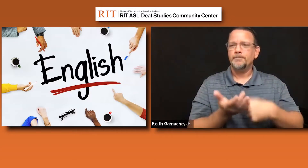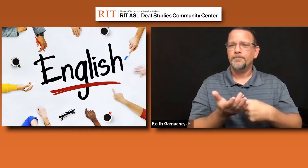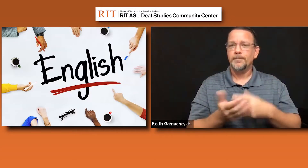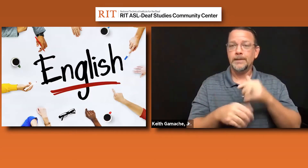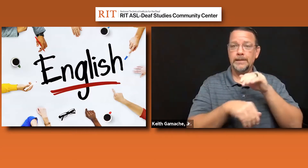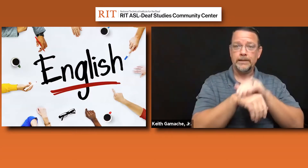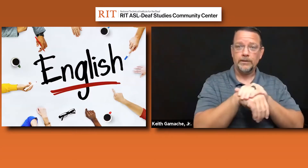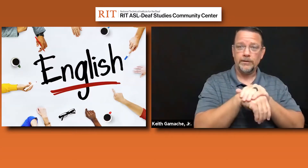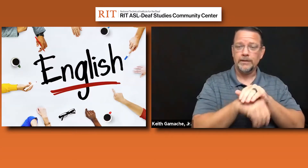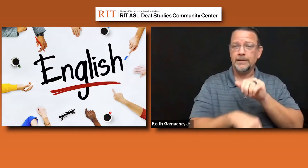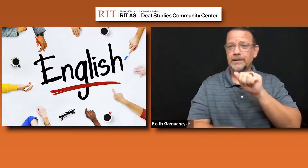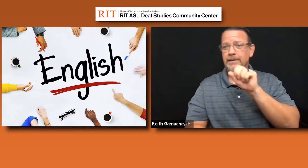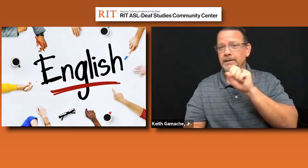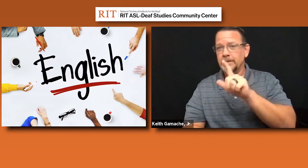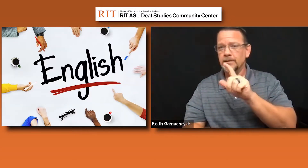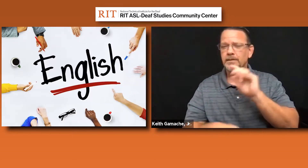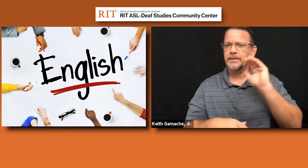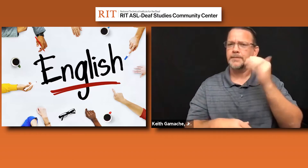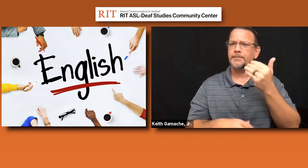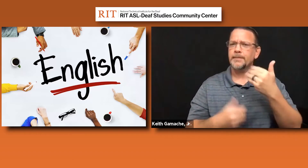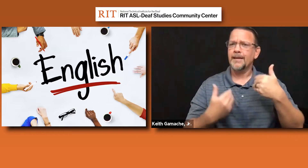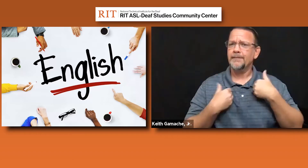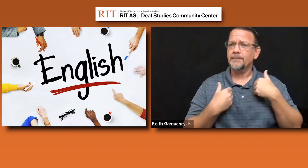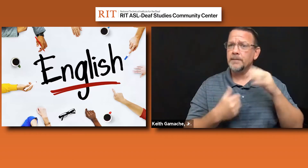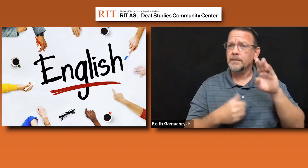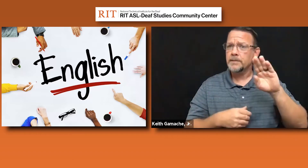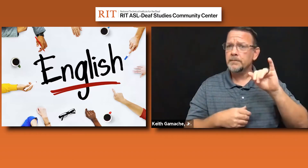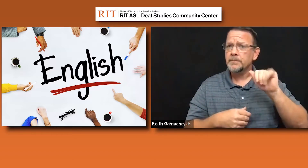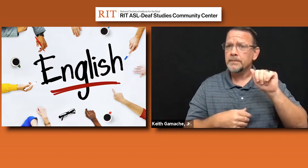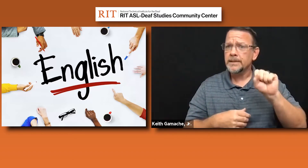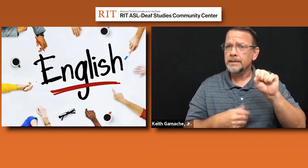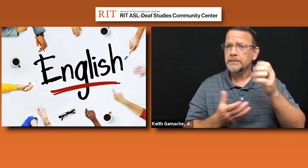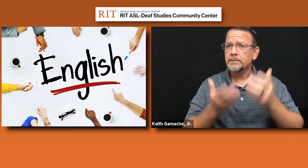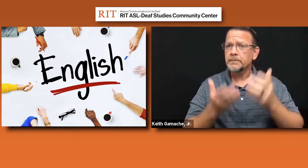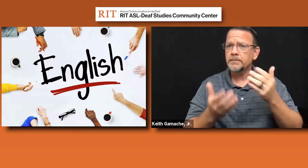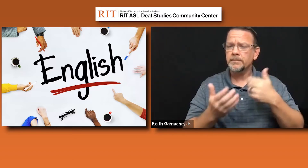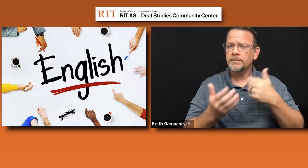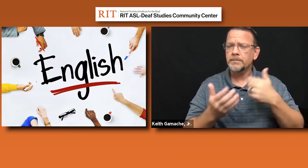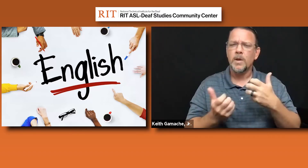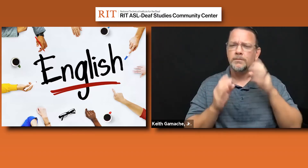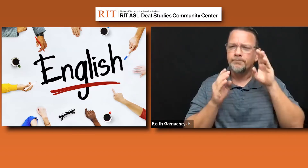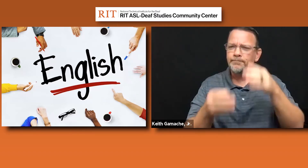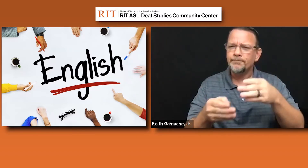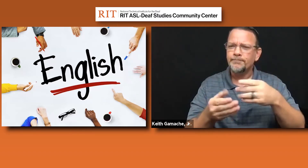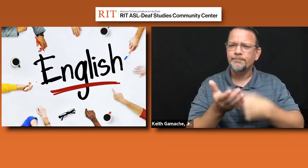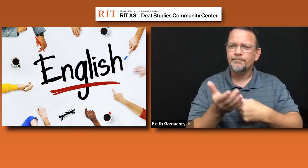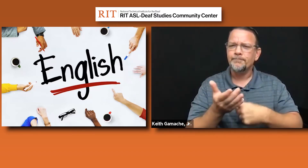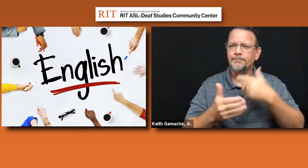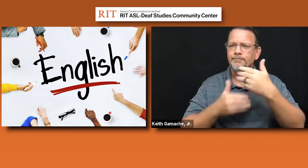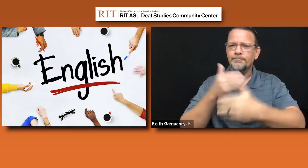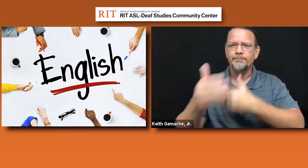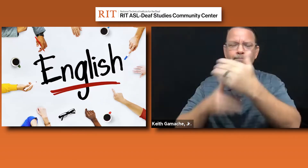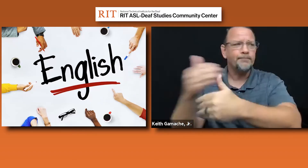and, as you see in this presentation today, we're gonna be making some parallels between ASL and English and identifying some of the bias